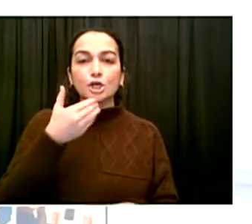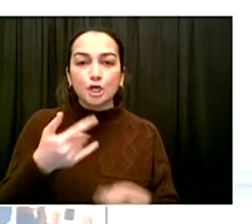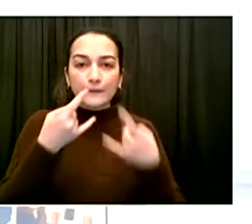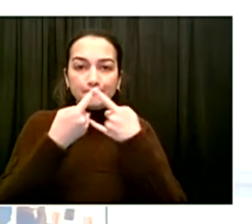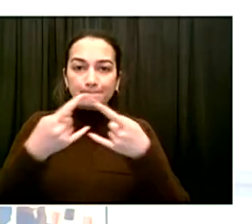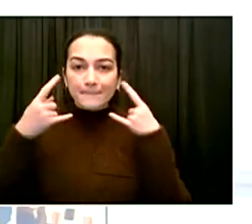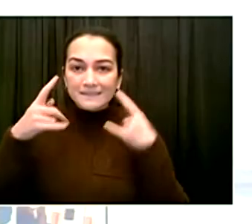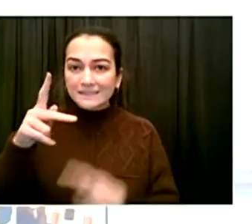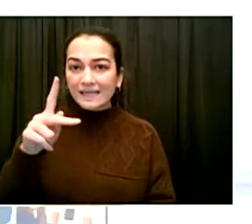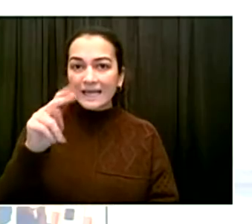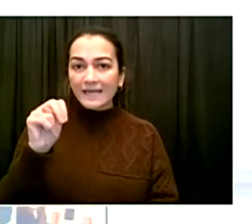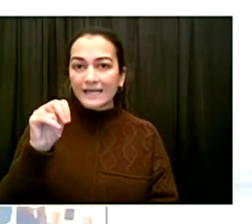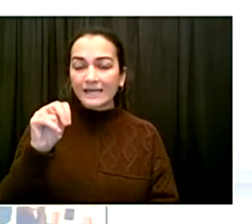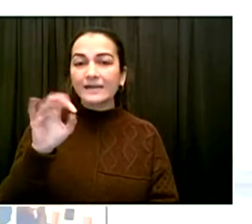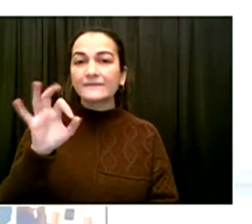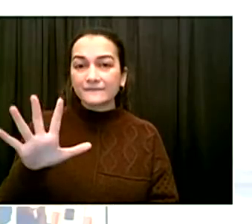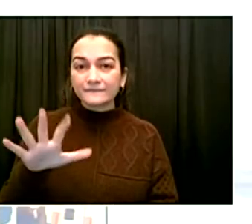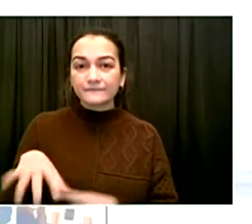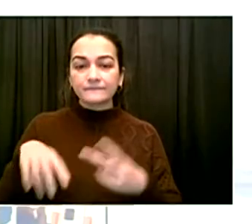WHERE A QUALITY MASK AT ALL TIMES IN PUBLIC.